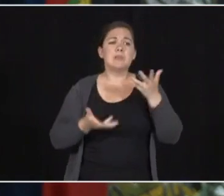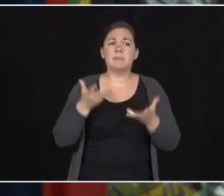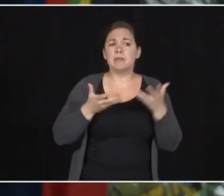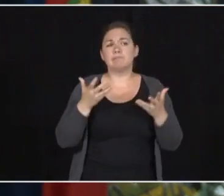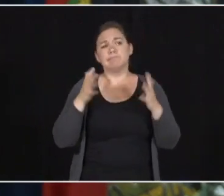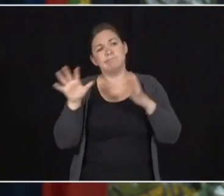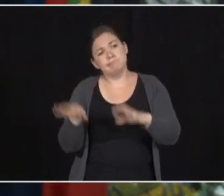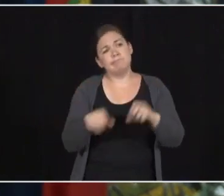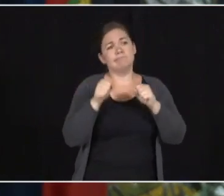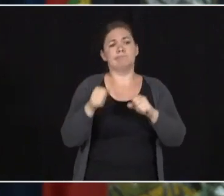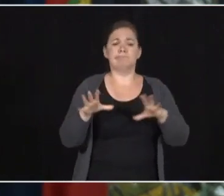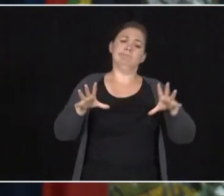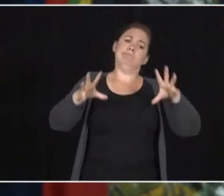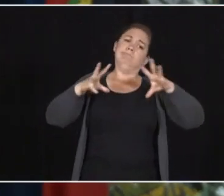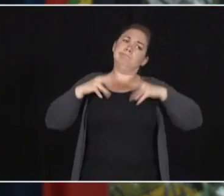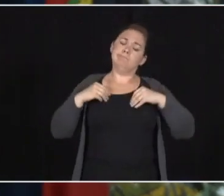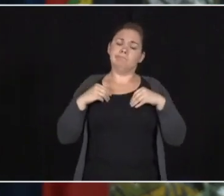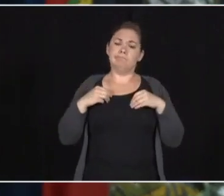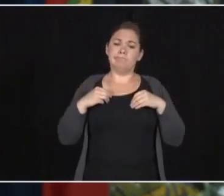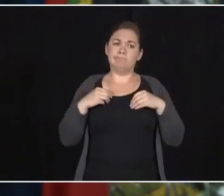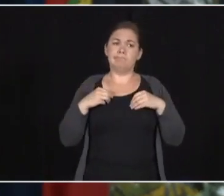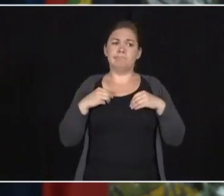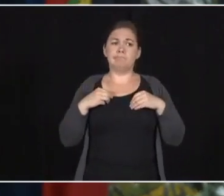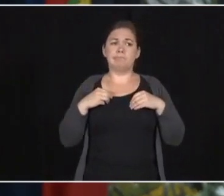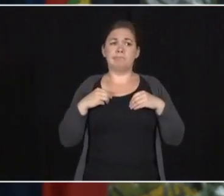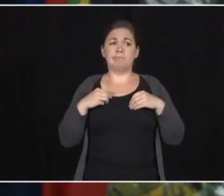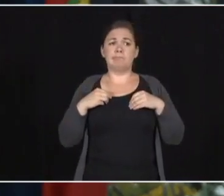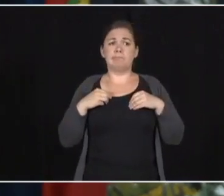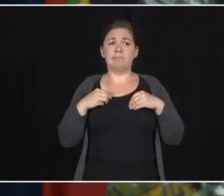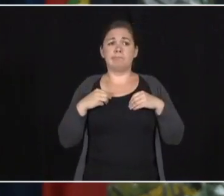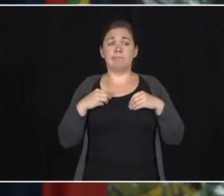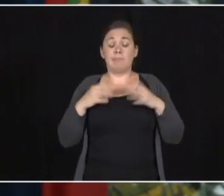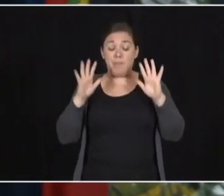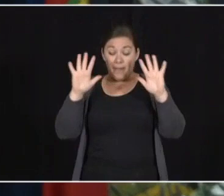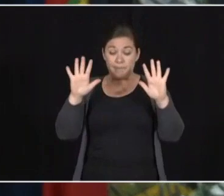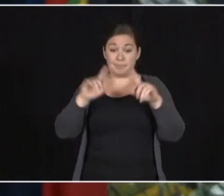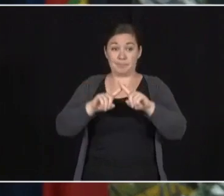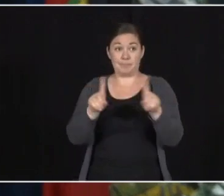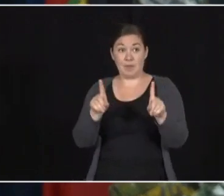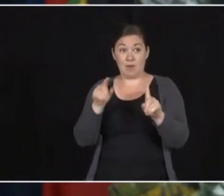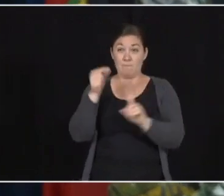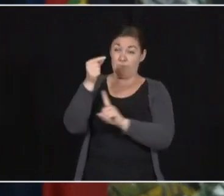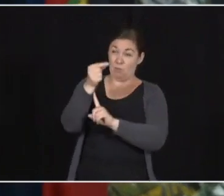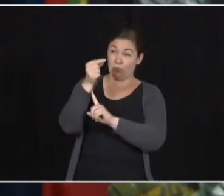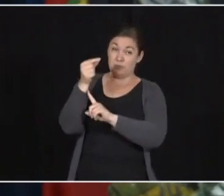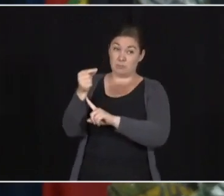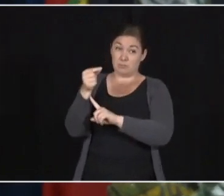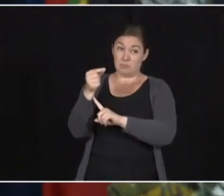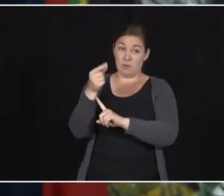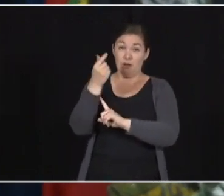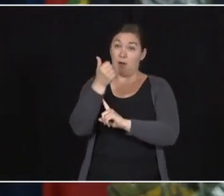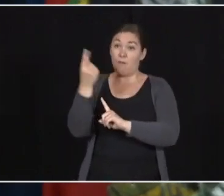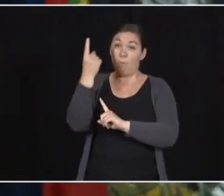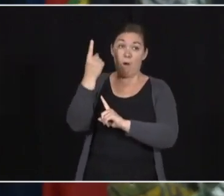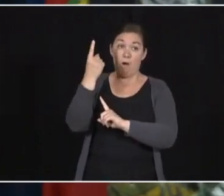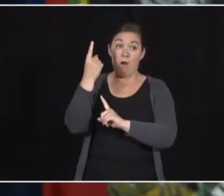that are in terms of taking an ownership stake in a distressed business to provide them with any capital support during the current pandemic? Not that I am aware of. Next question.